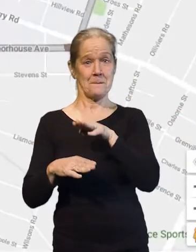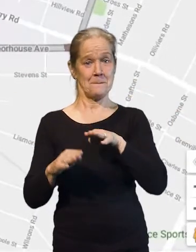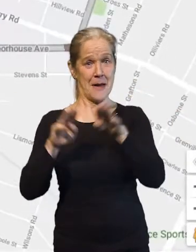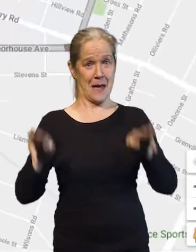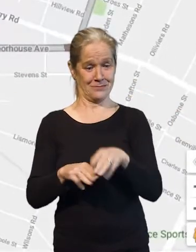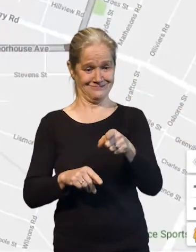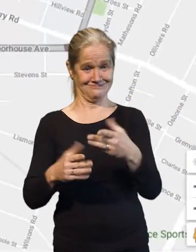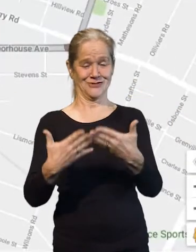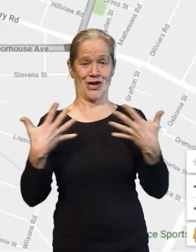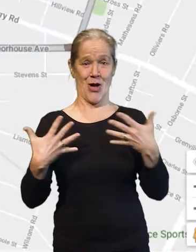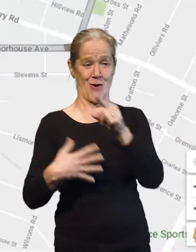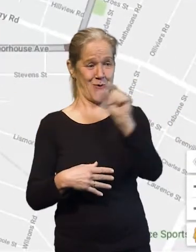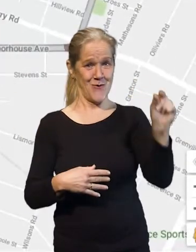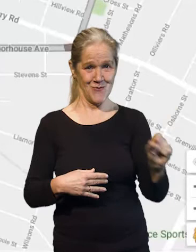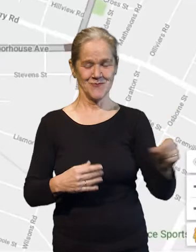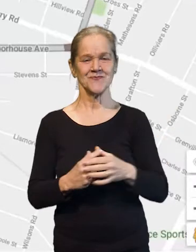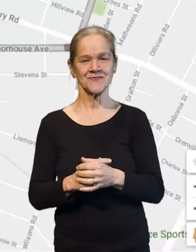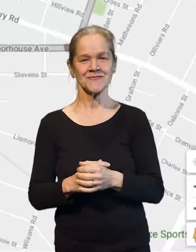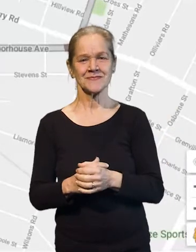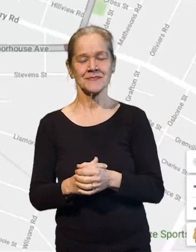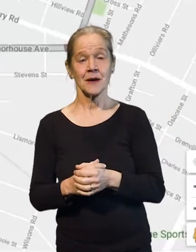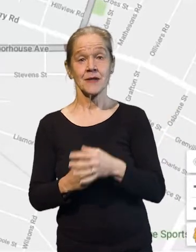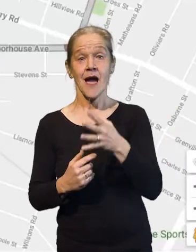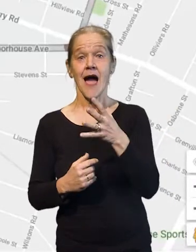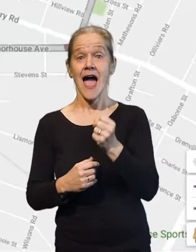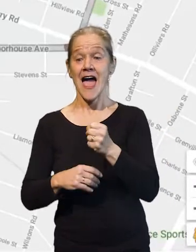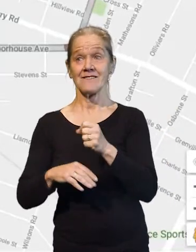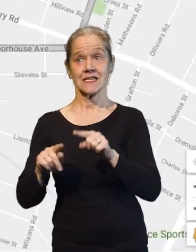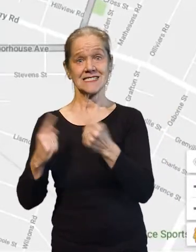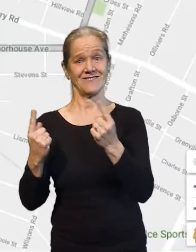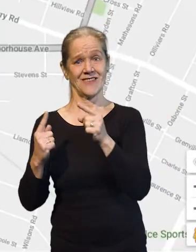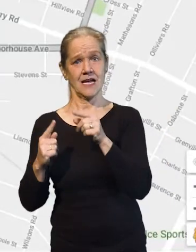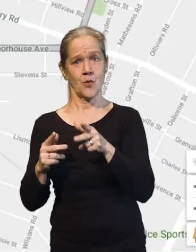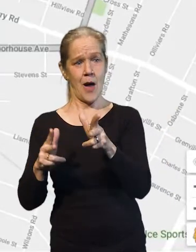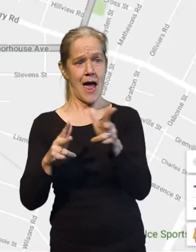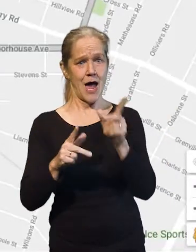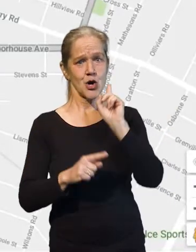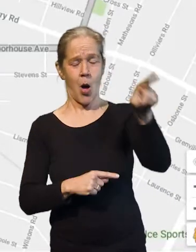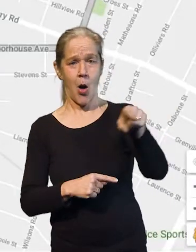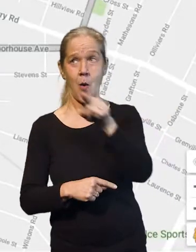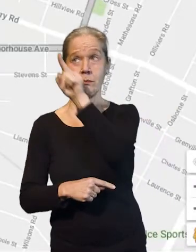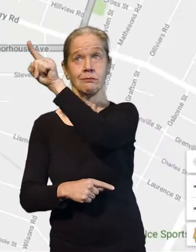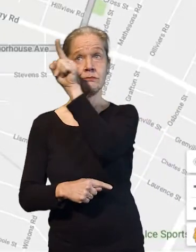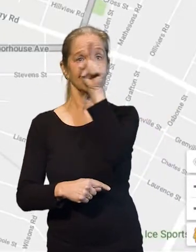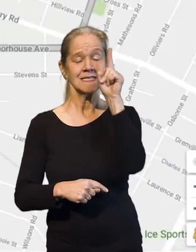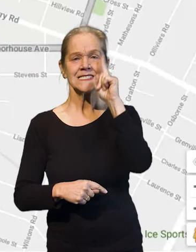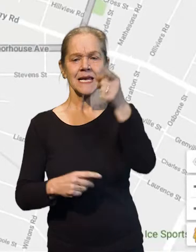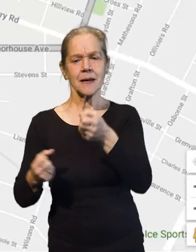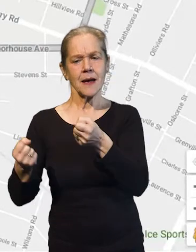if you don't own a car or you're not driving, you might just want to try public transport. You'll see there are several icons at the top of that